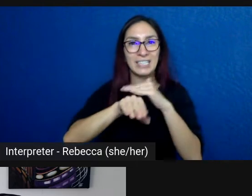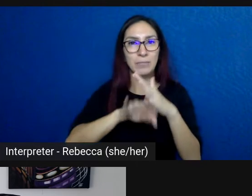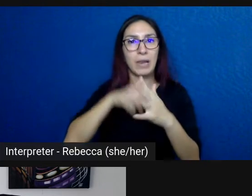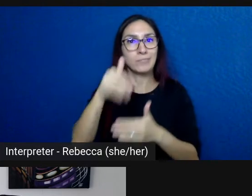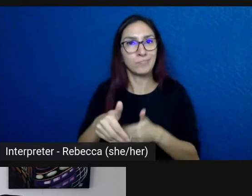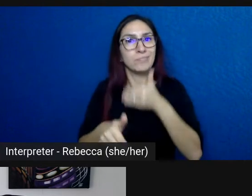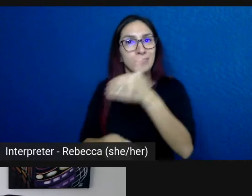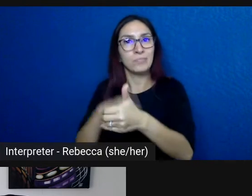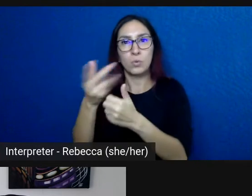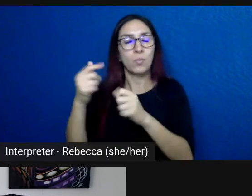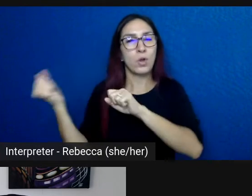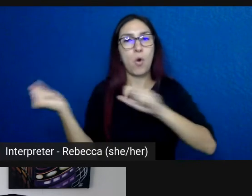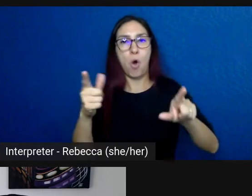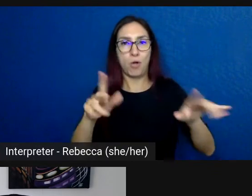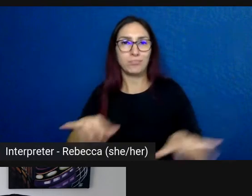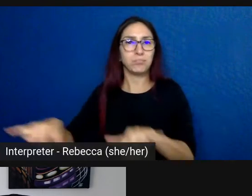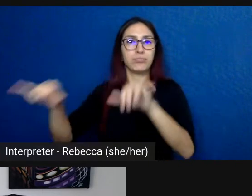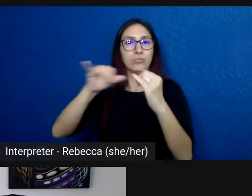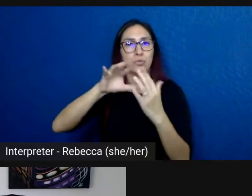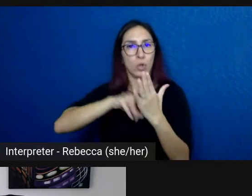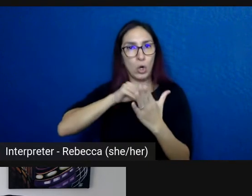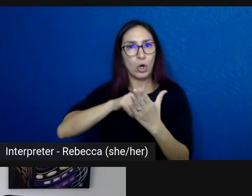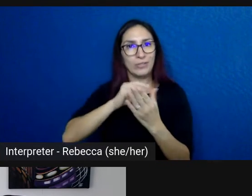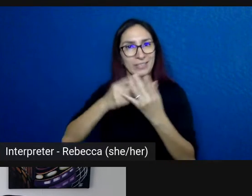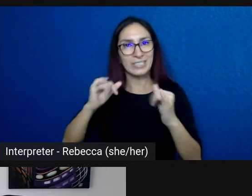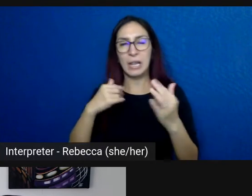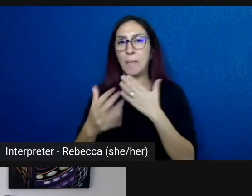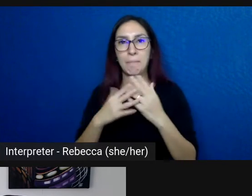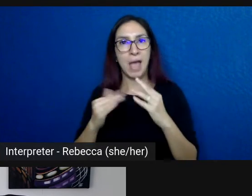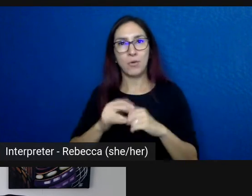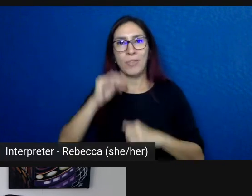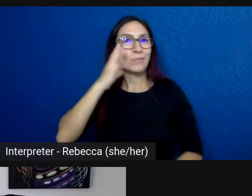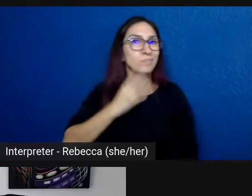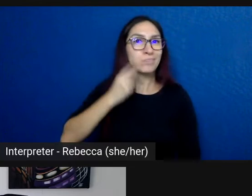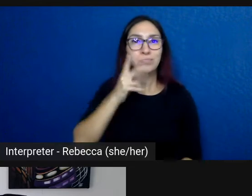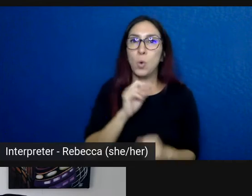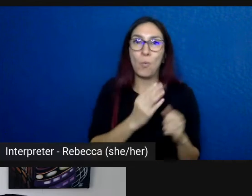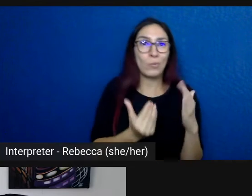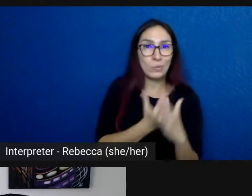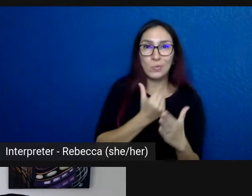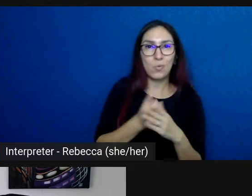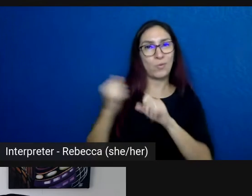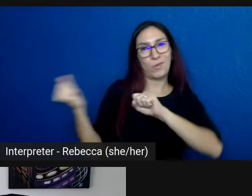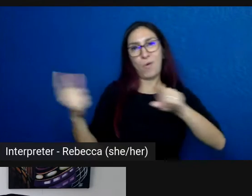no matter what level we're on. Seriously, thank you. We do have some questions.